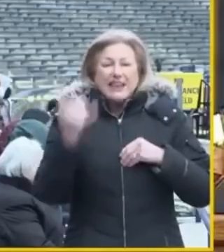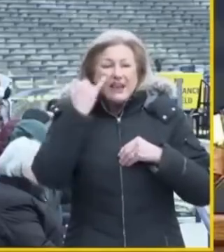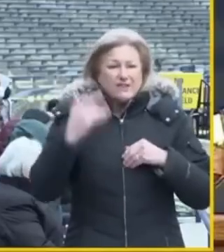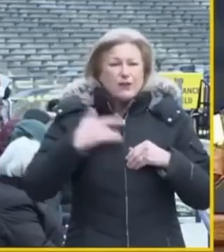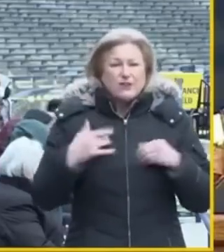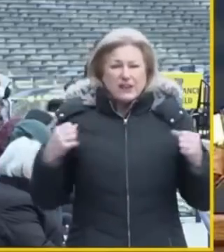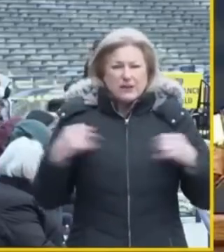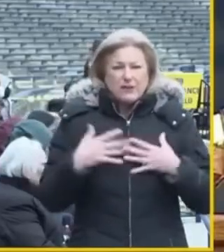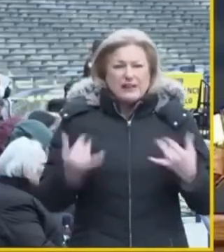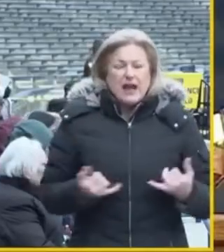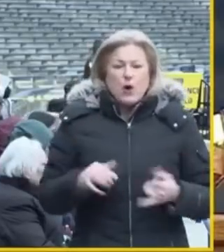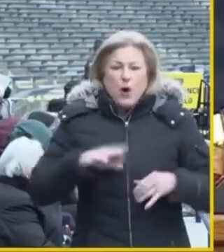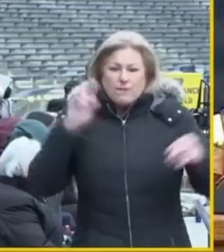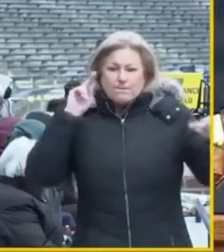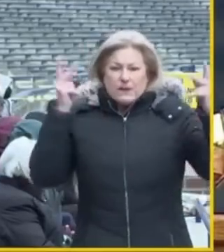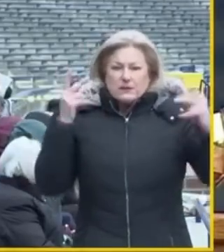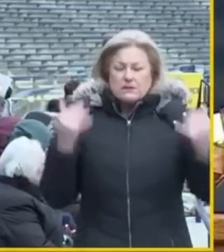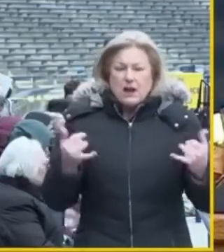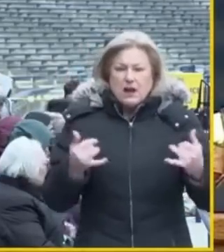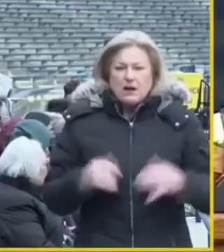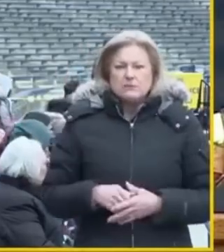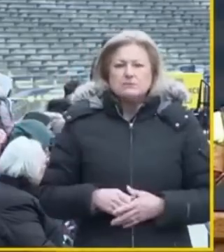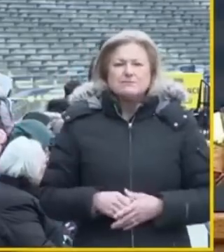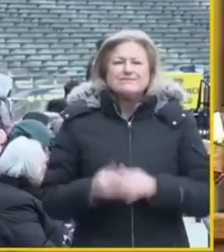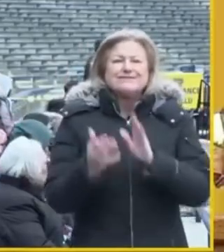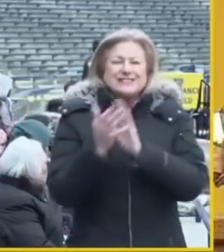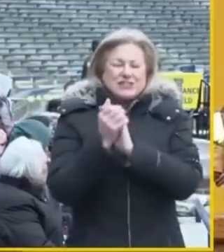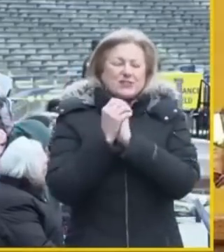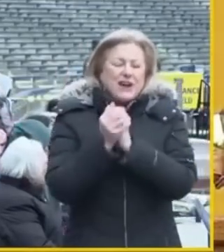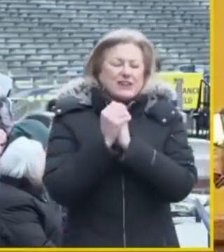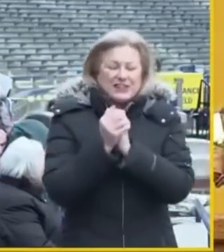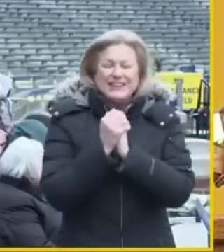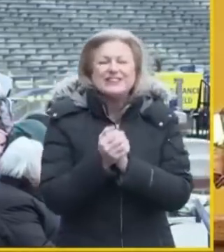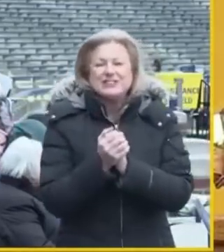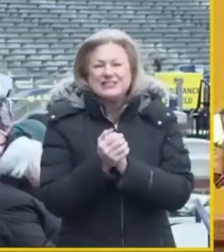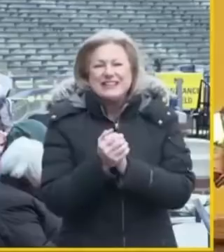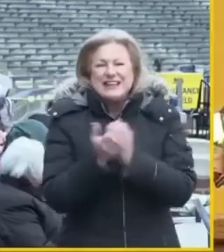or freaking out, congratulations, this is normal.